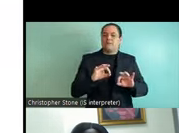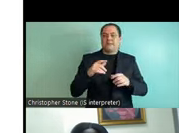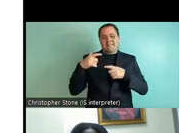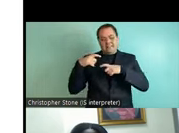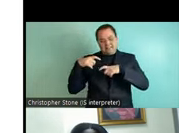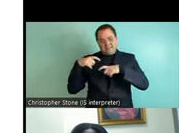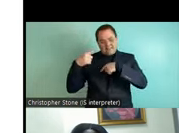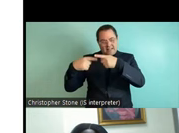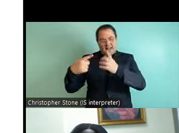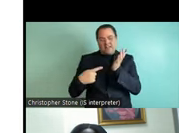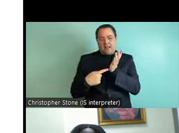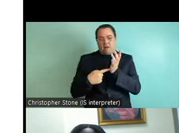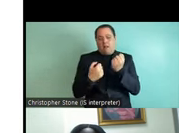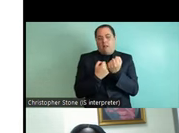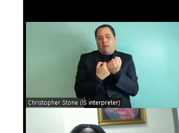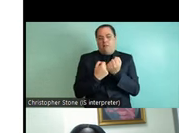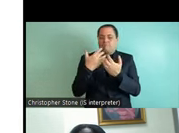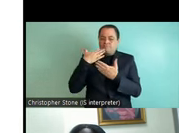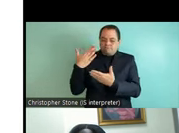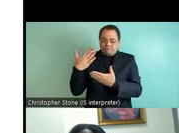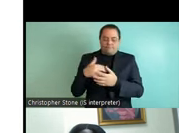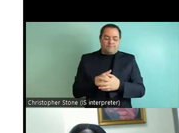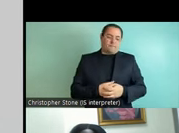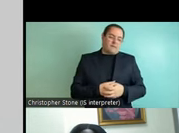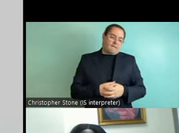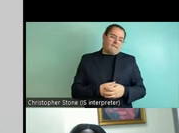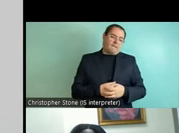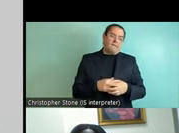for us in this regard. 11:51:37 So employer members, a diverse range